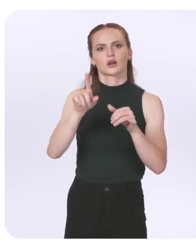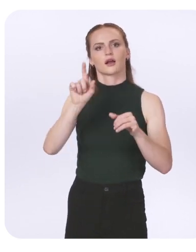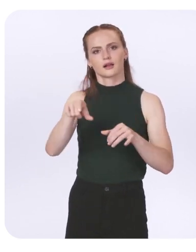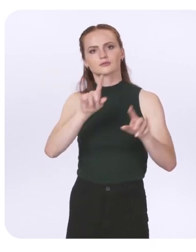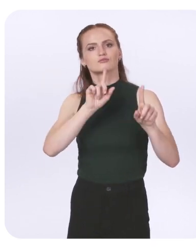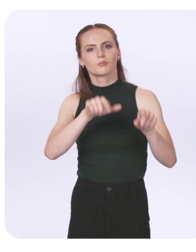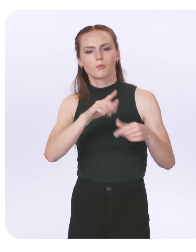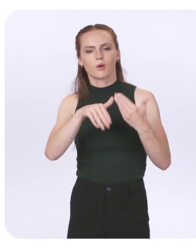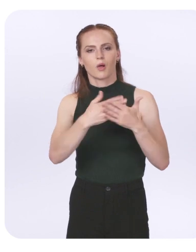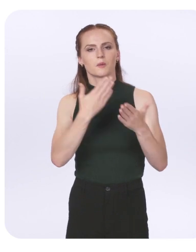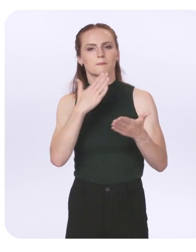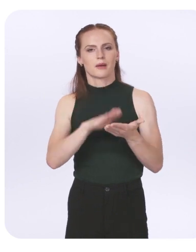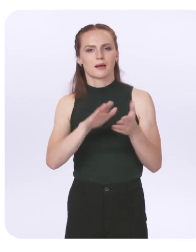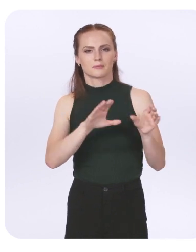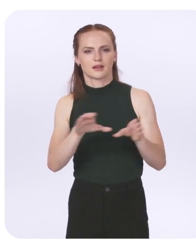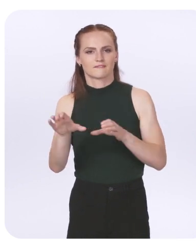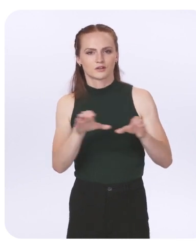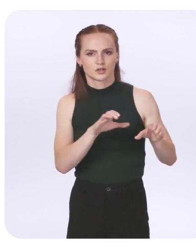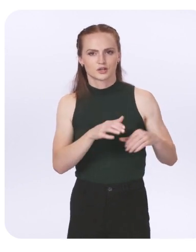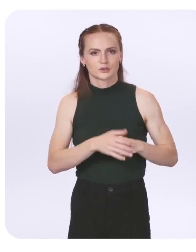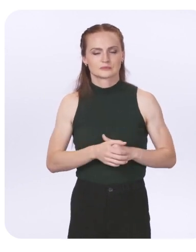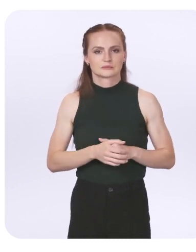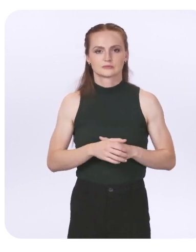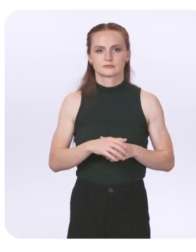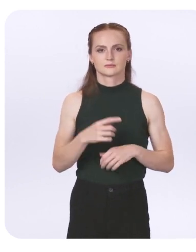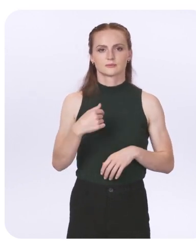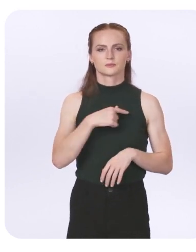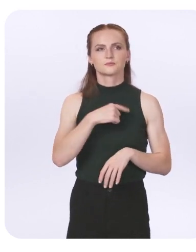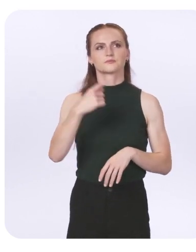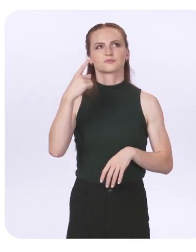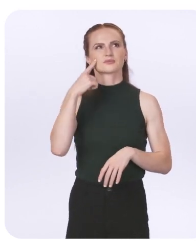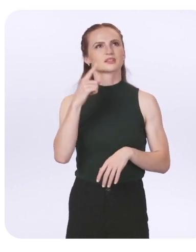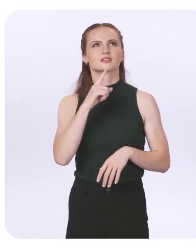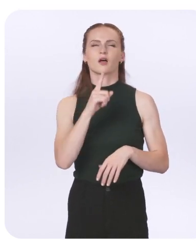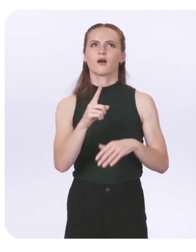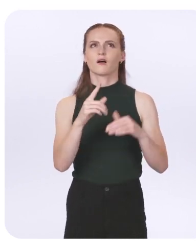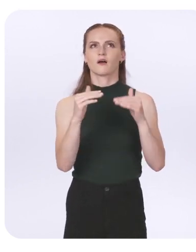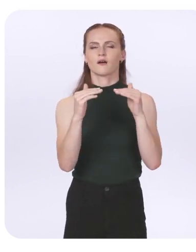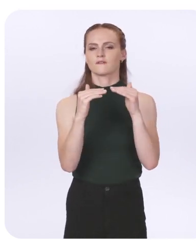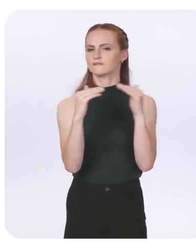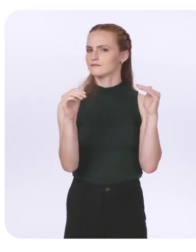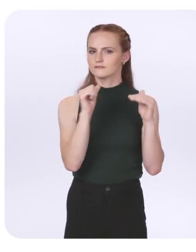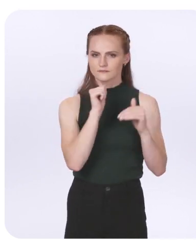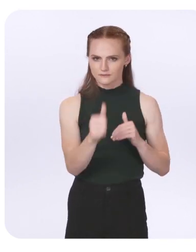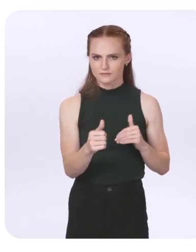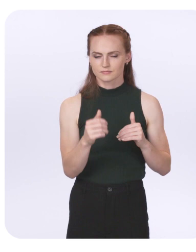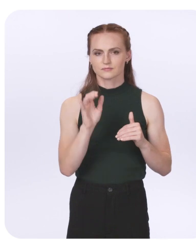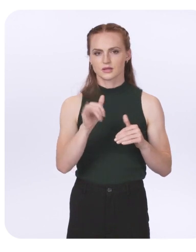Now, we think this isn't really fair, and prevents a lot of bad behavior from being reported.